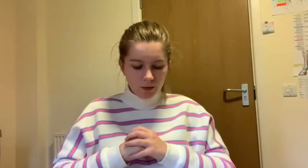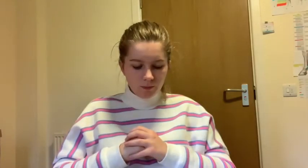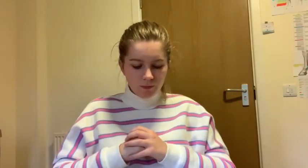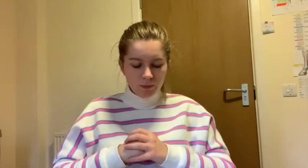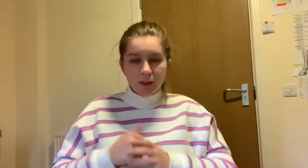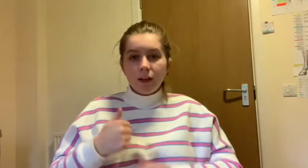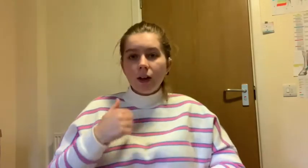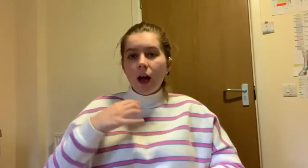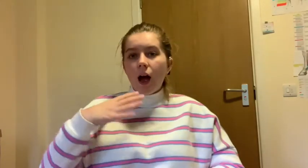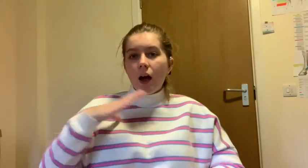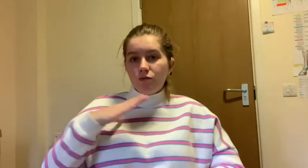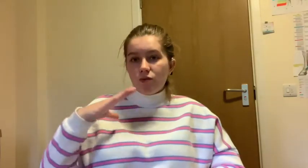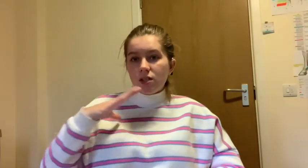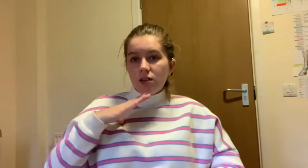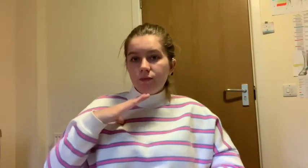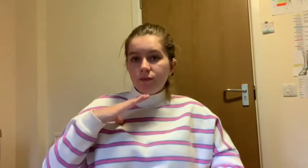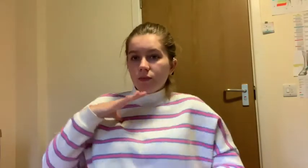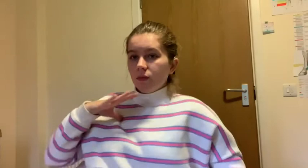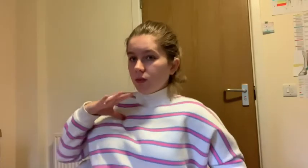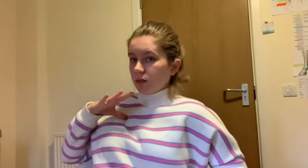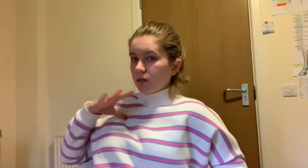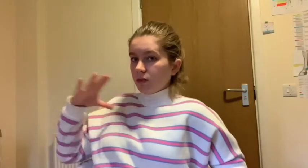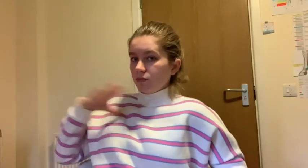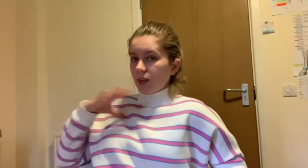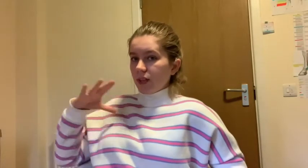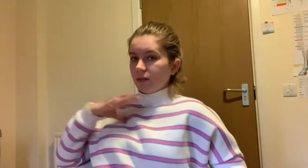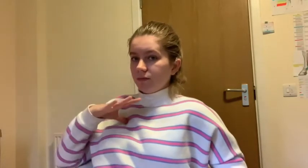"I'm ready" ready.